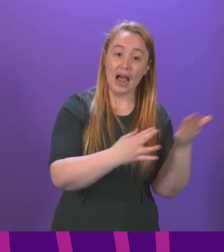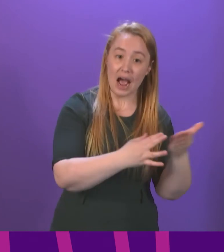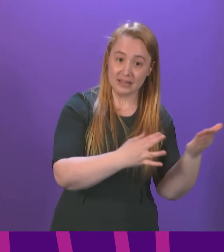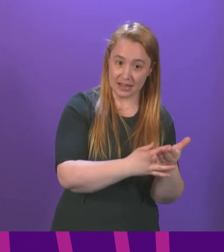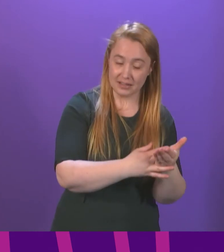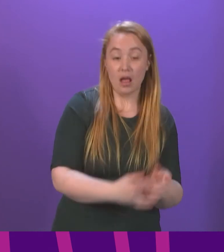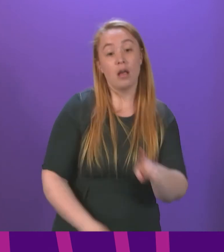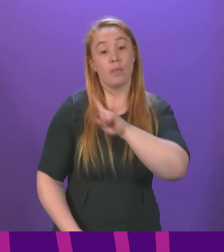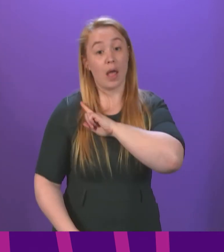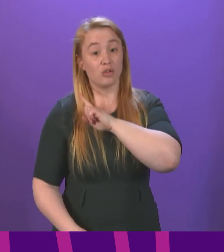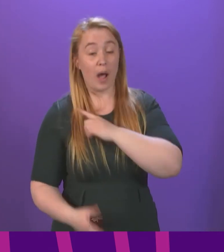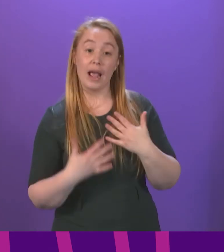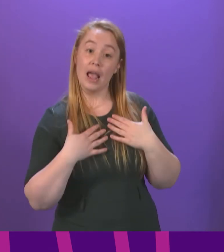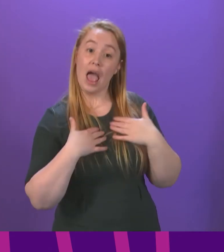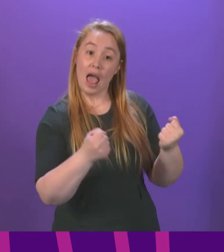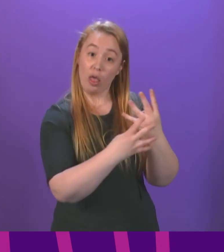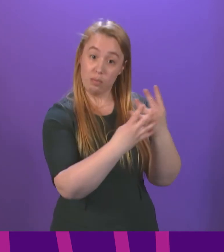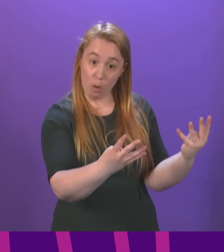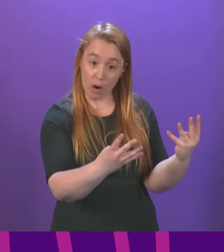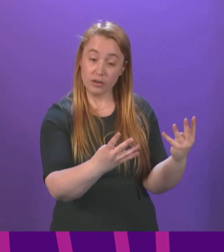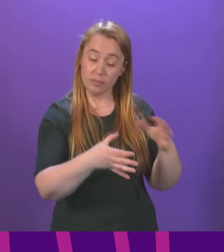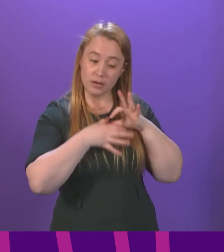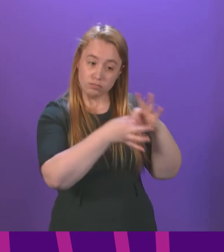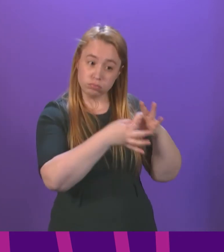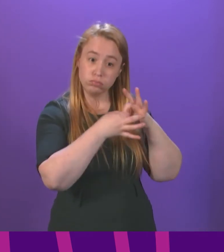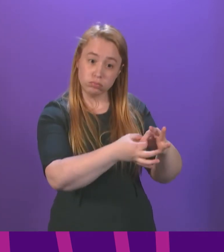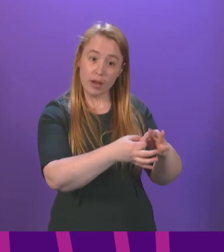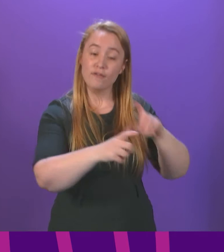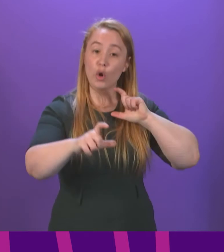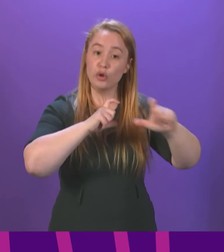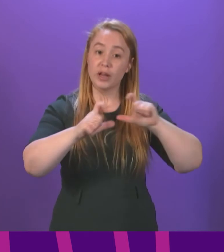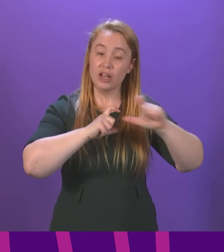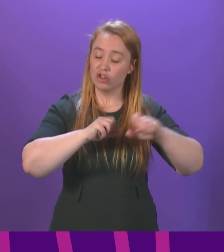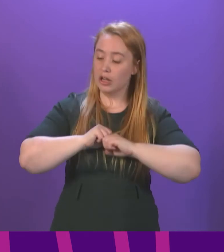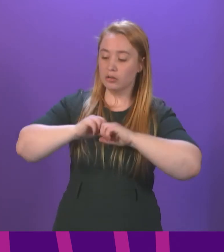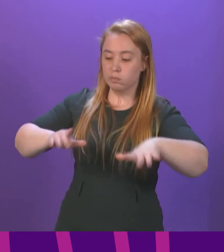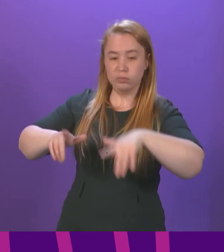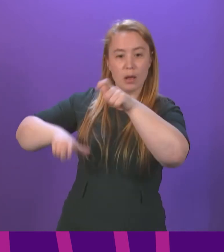with health boards on communications to ensure that they are doing all that they can locally,